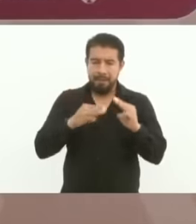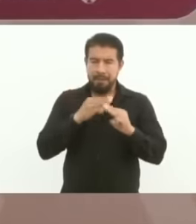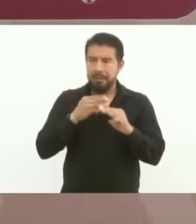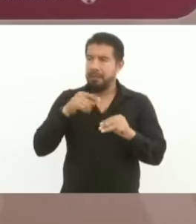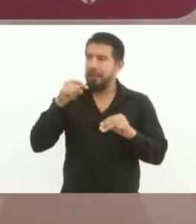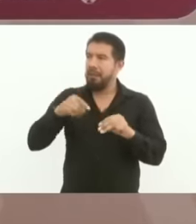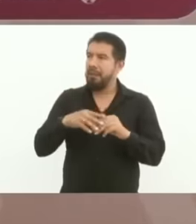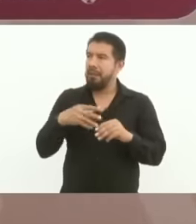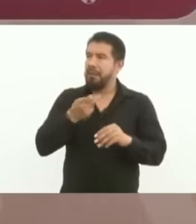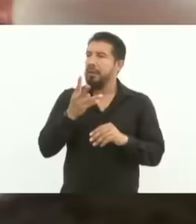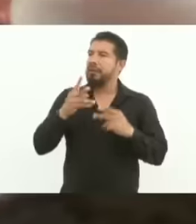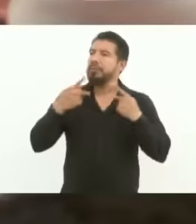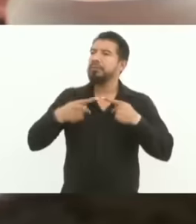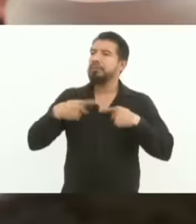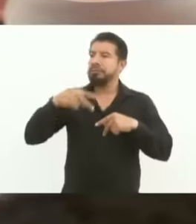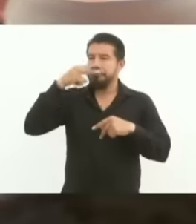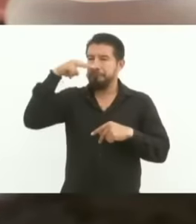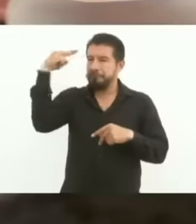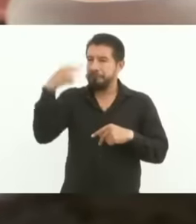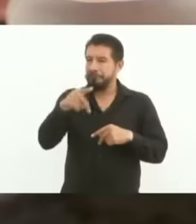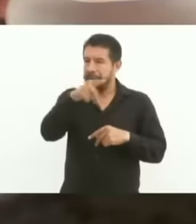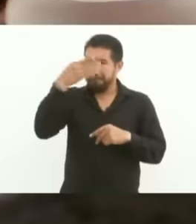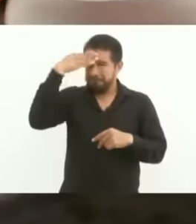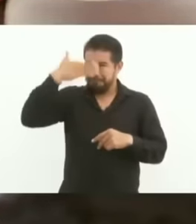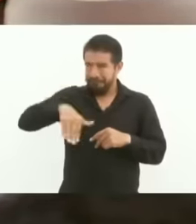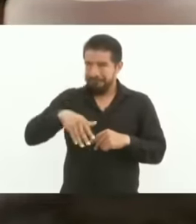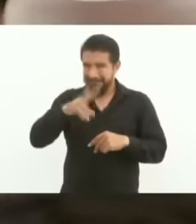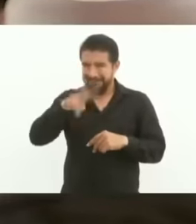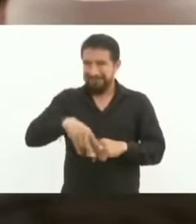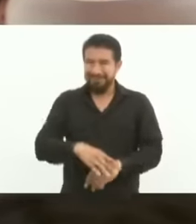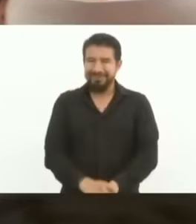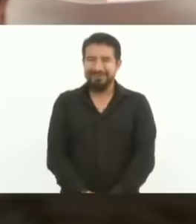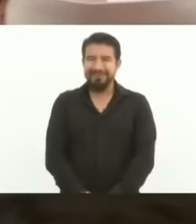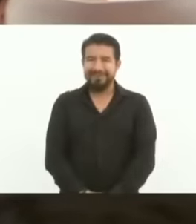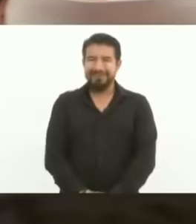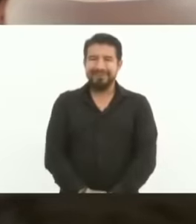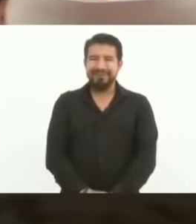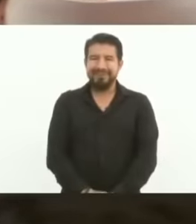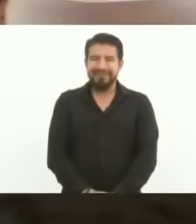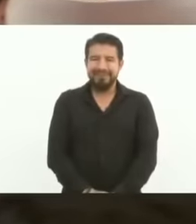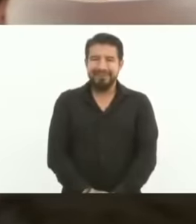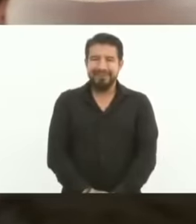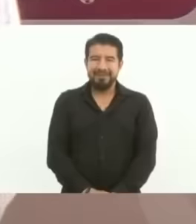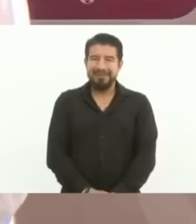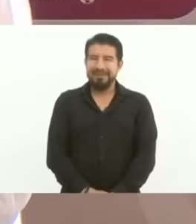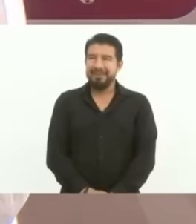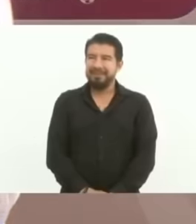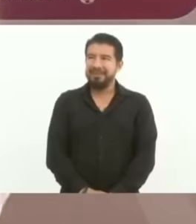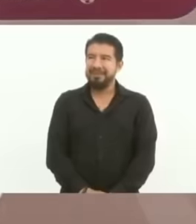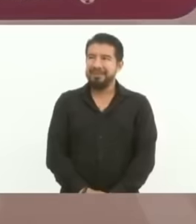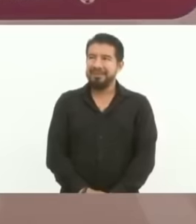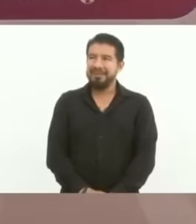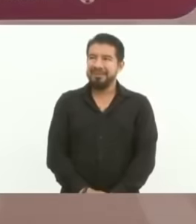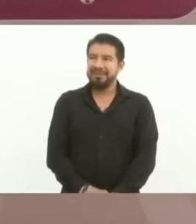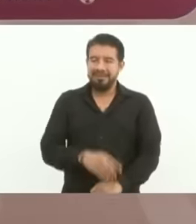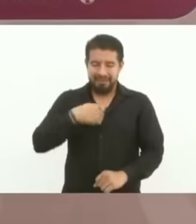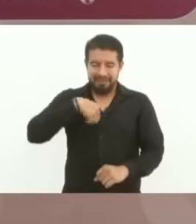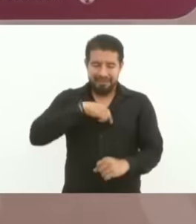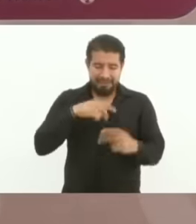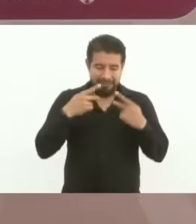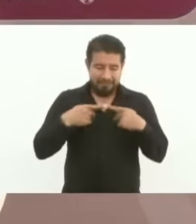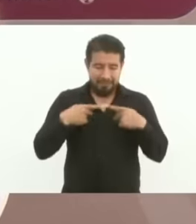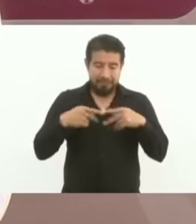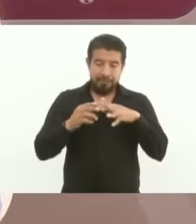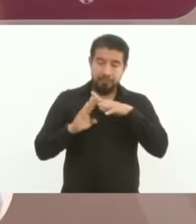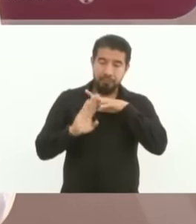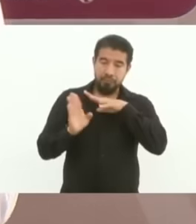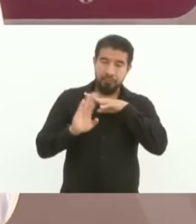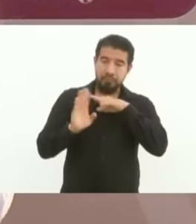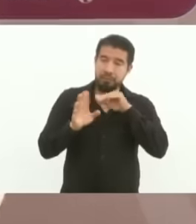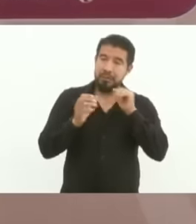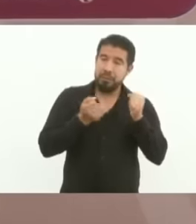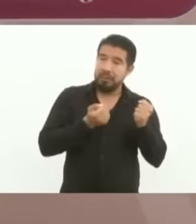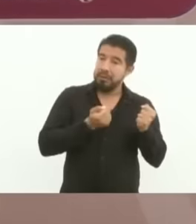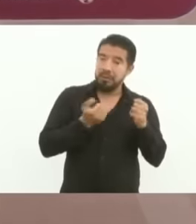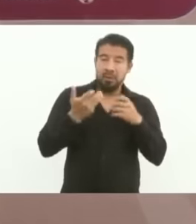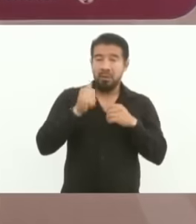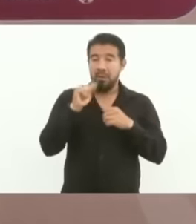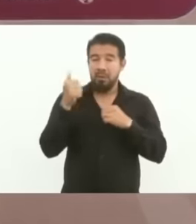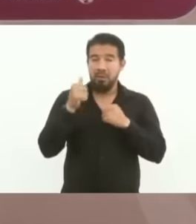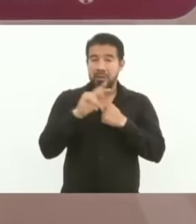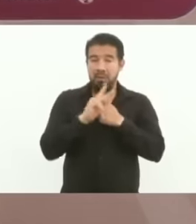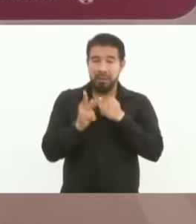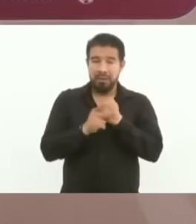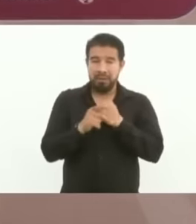right? When our migrant countrymen go to work, they are the preferred ones